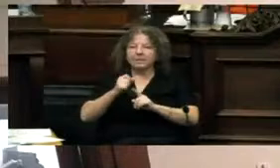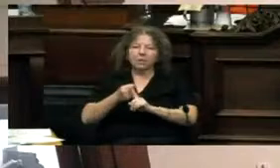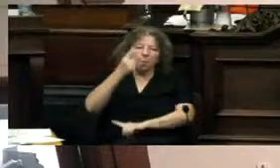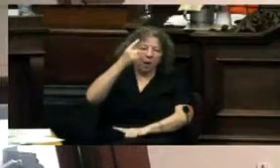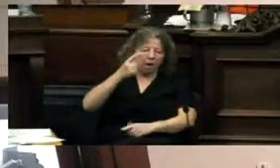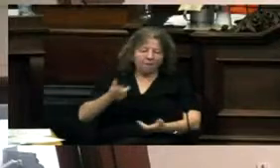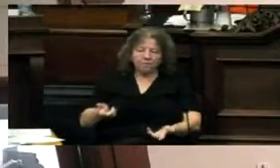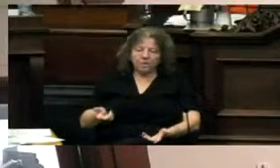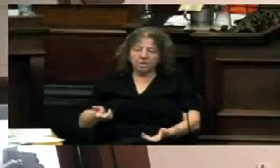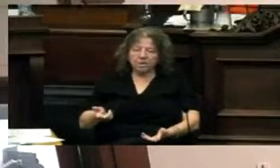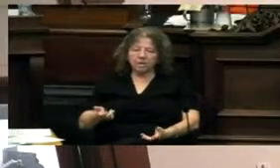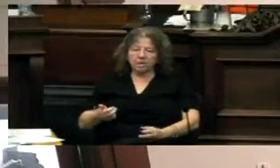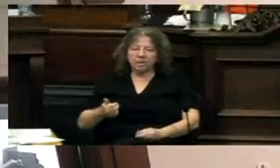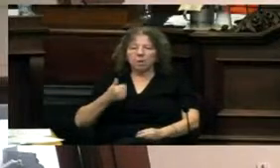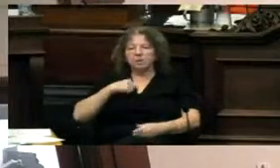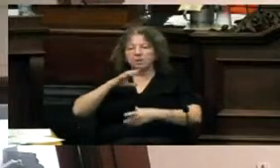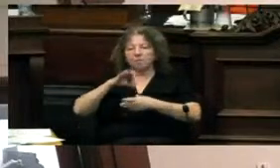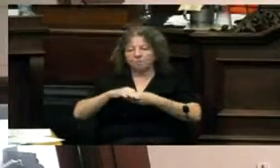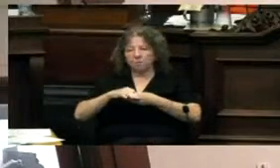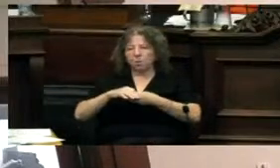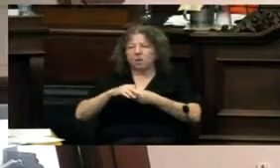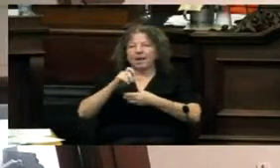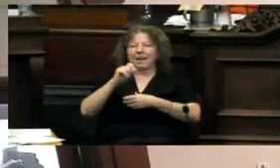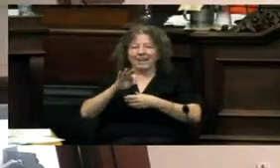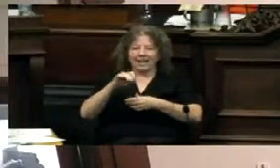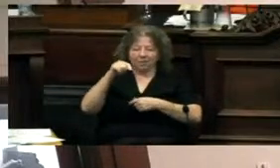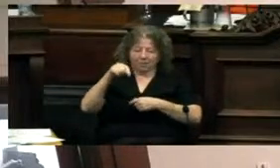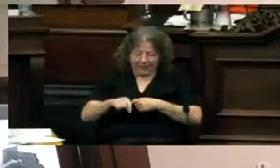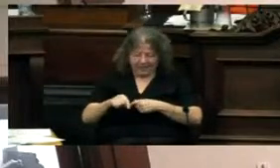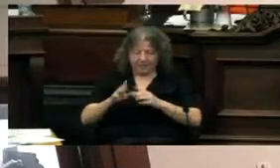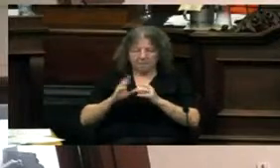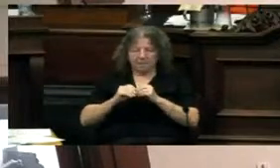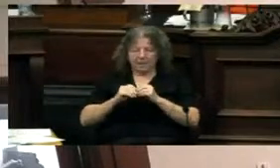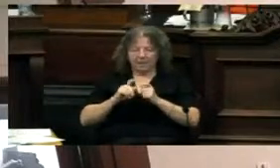enactment of a policy. And we don't need. And I'm saying we